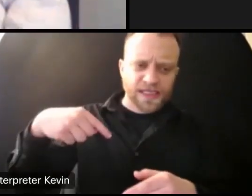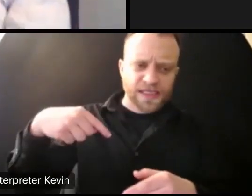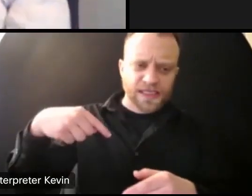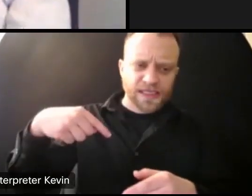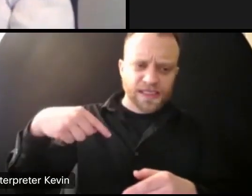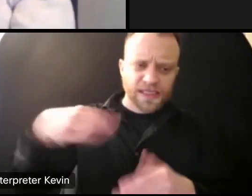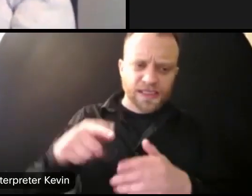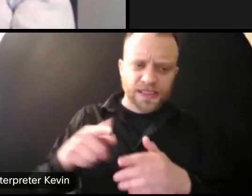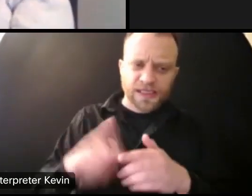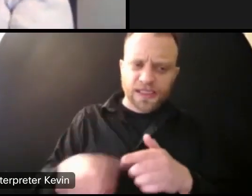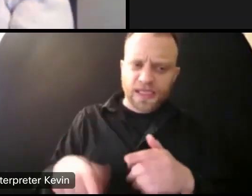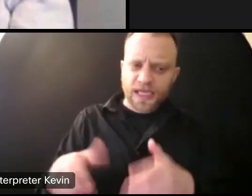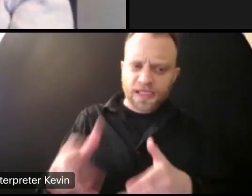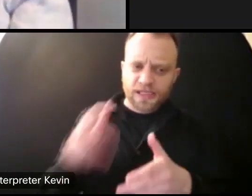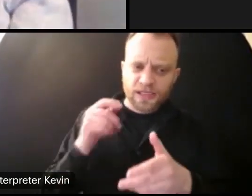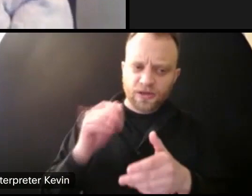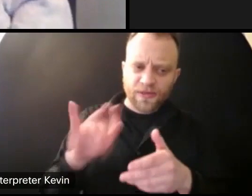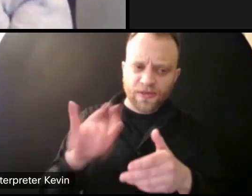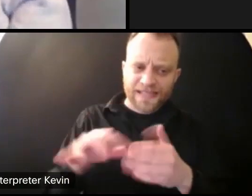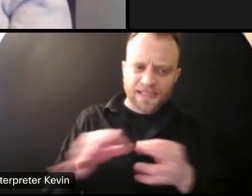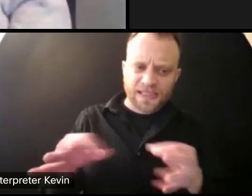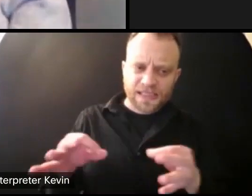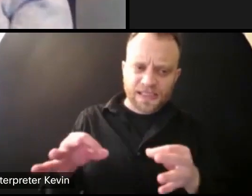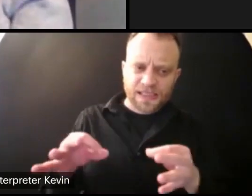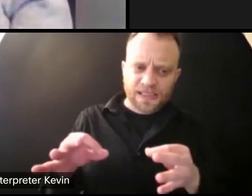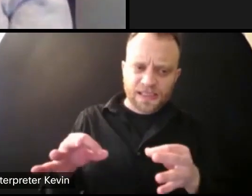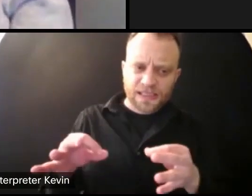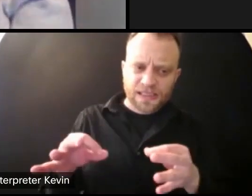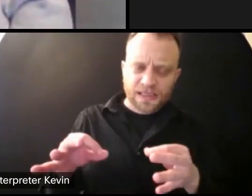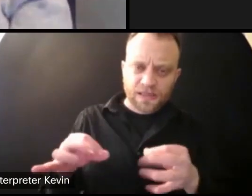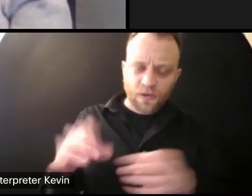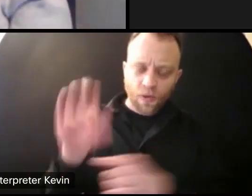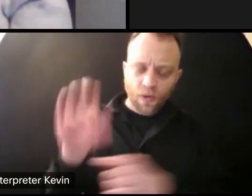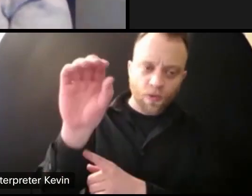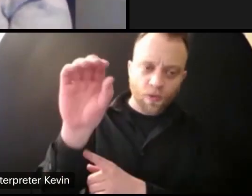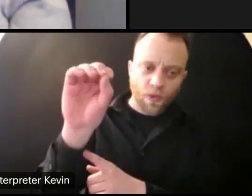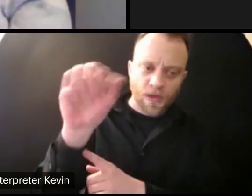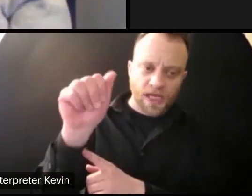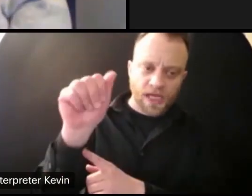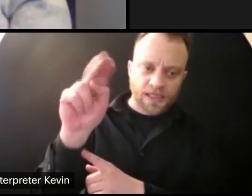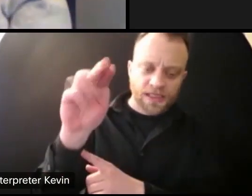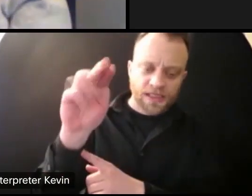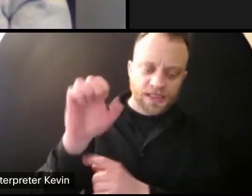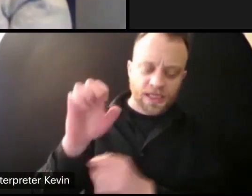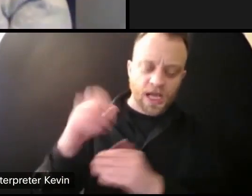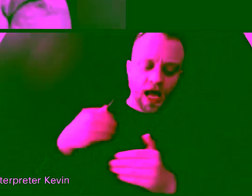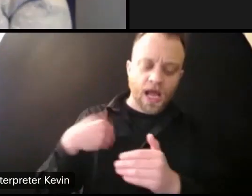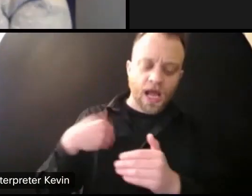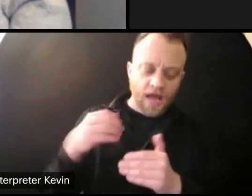louder? (Bradley) I apologize. I I said, does OANC have any guidance on ANCs sharing employees?